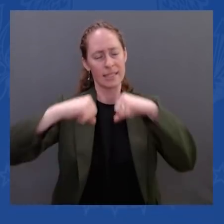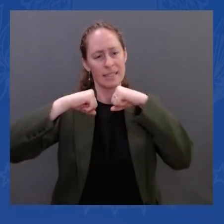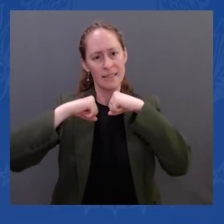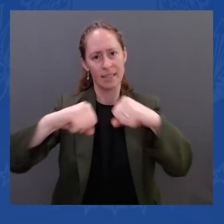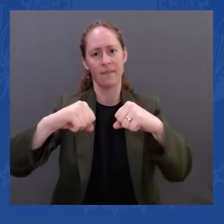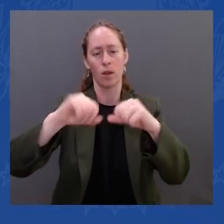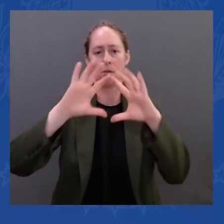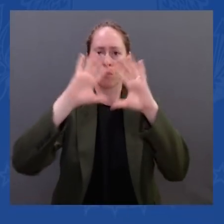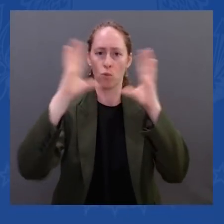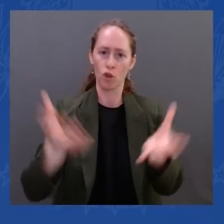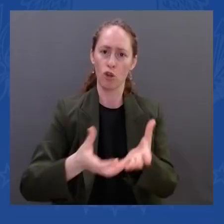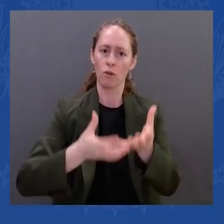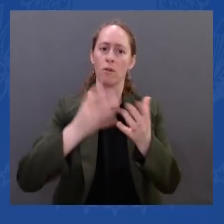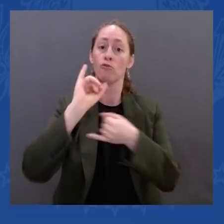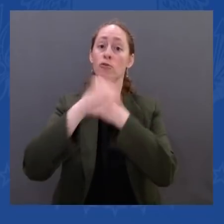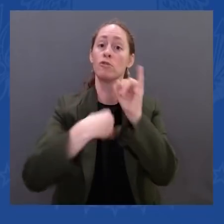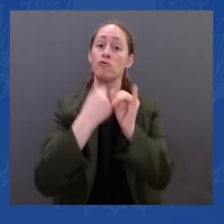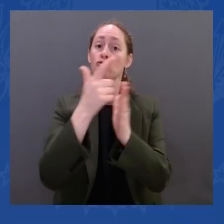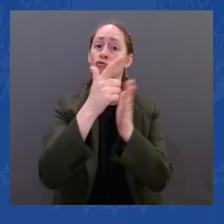I explained such plans to the President.